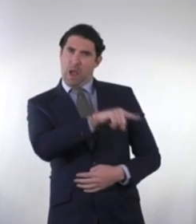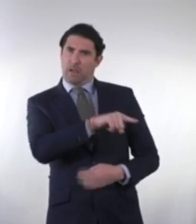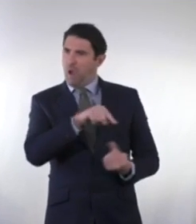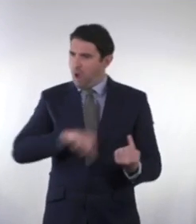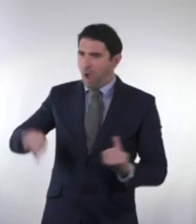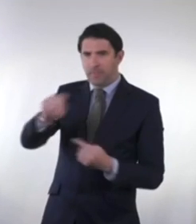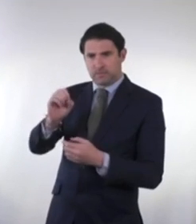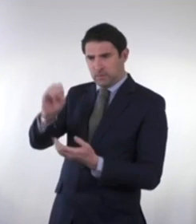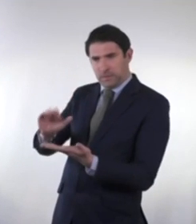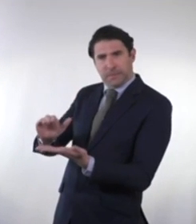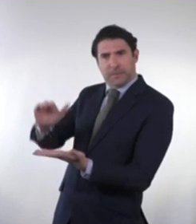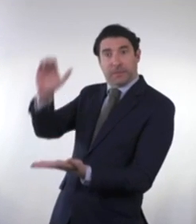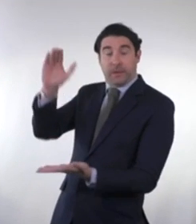The Prime Minister